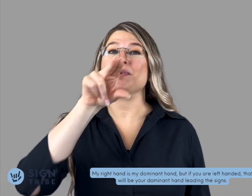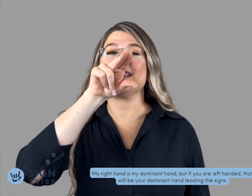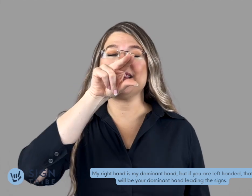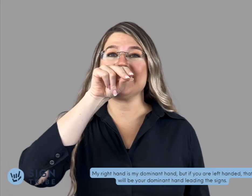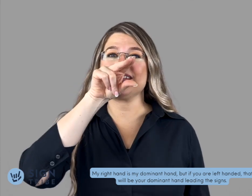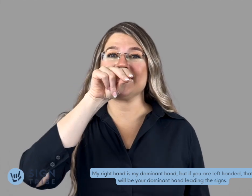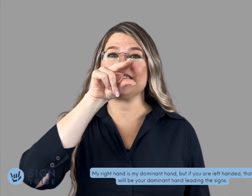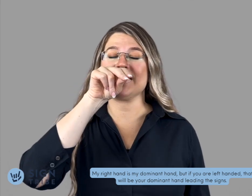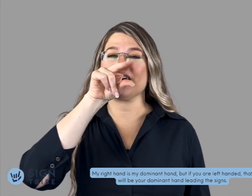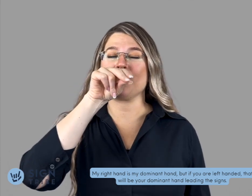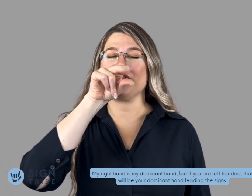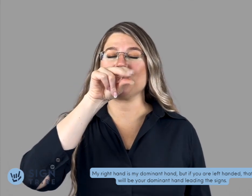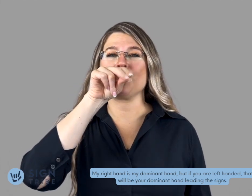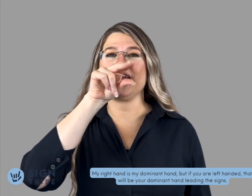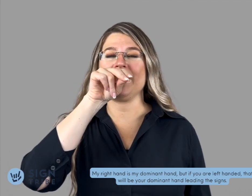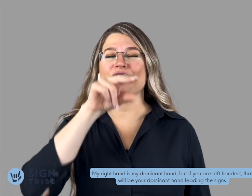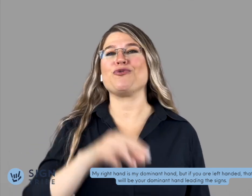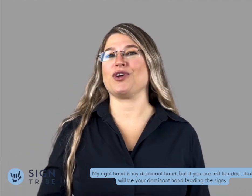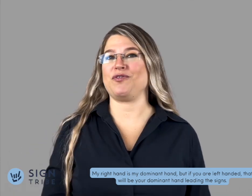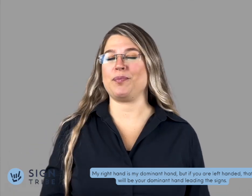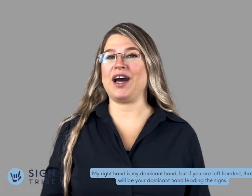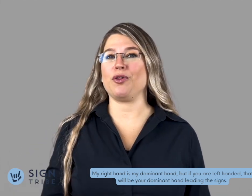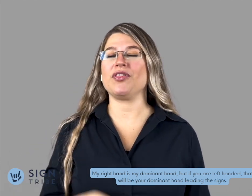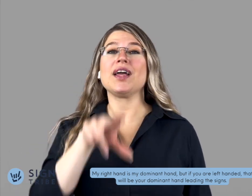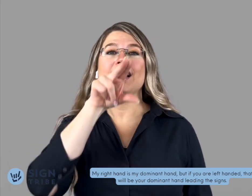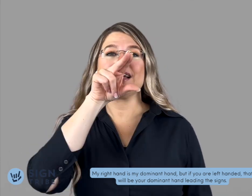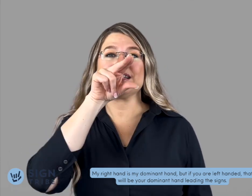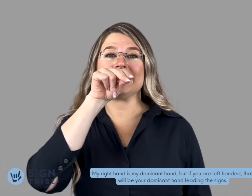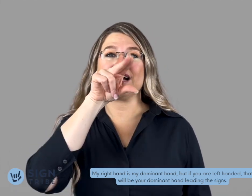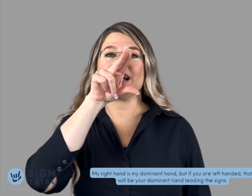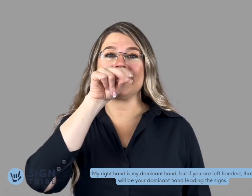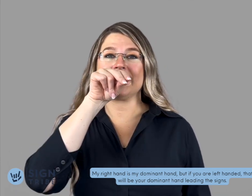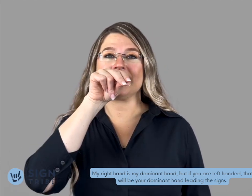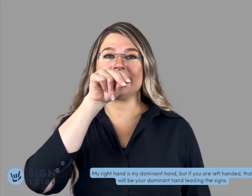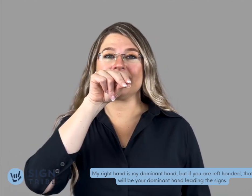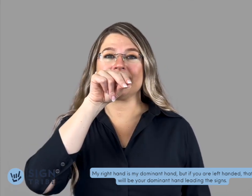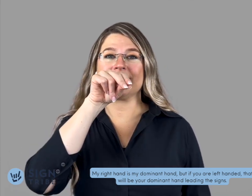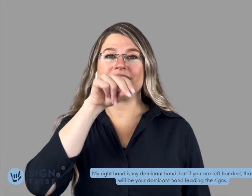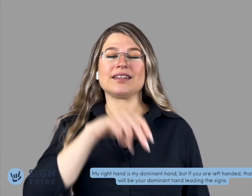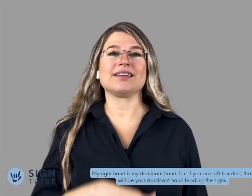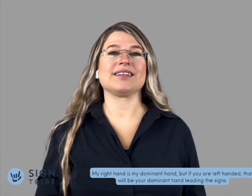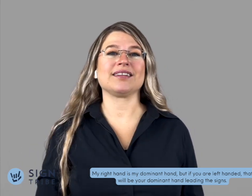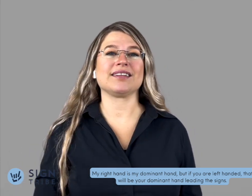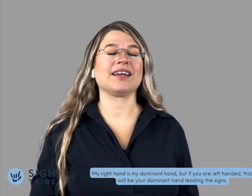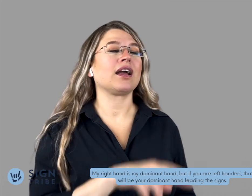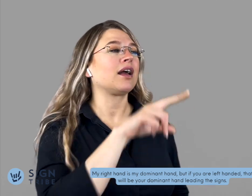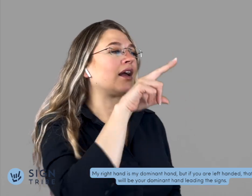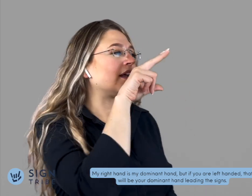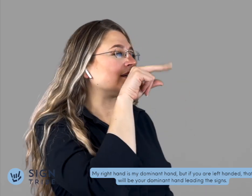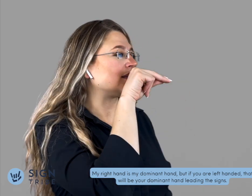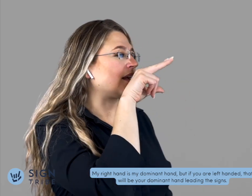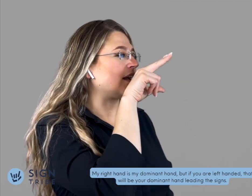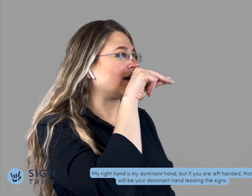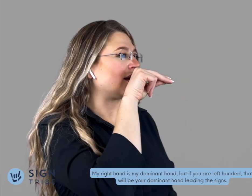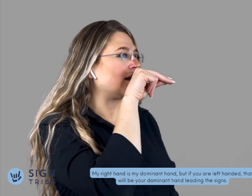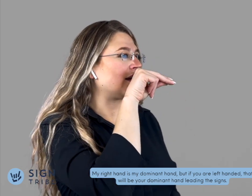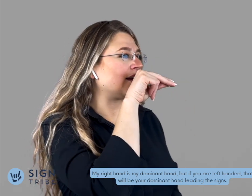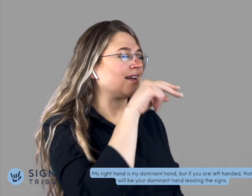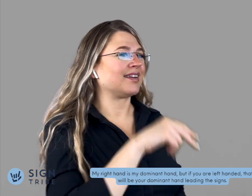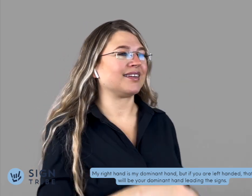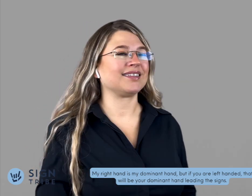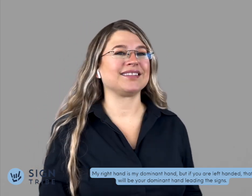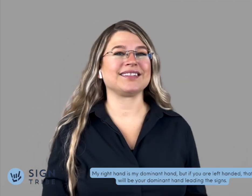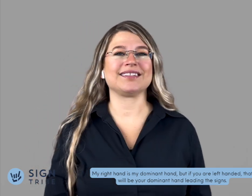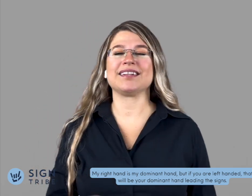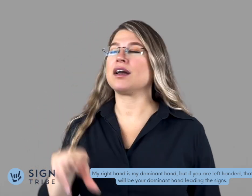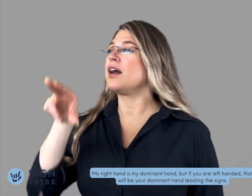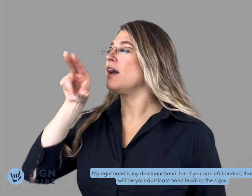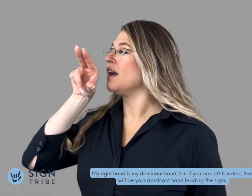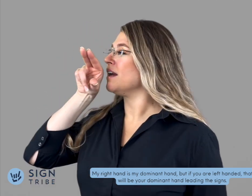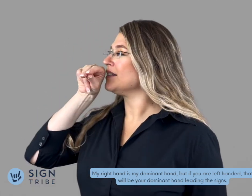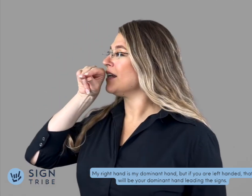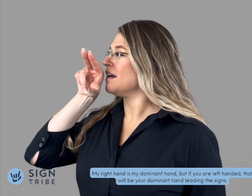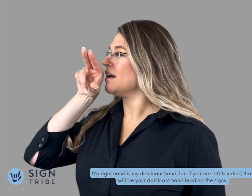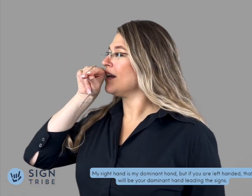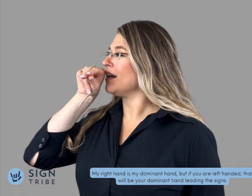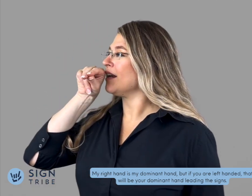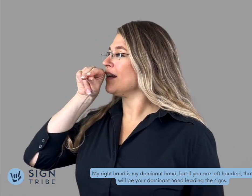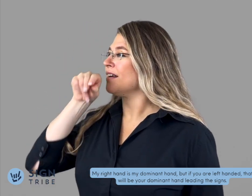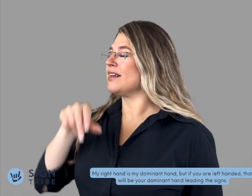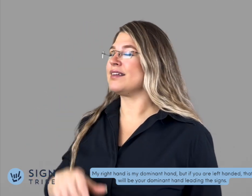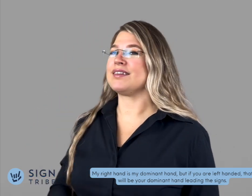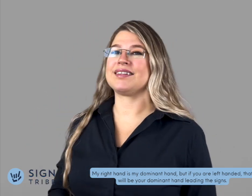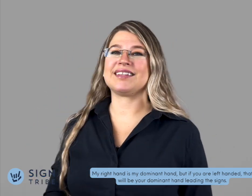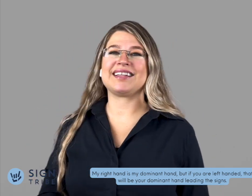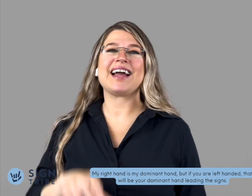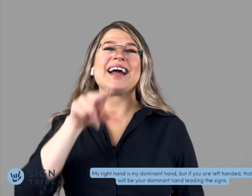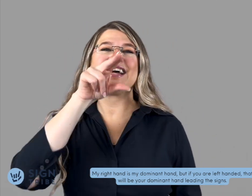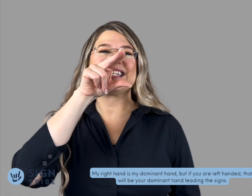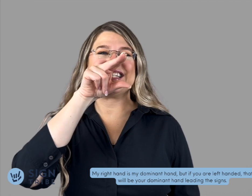but this is duck when it's right here in front of your mouth. Duck.